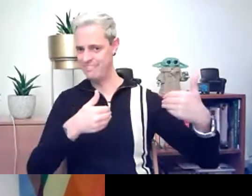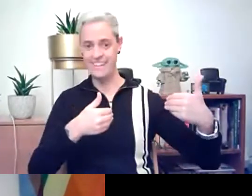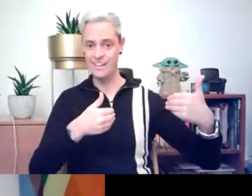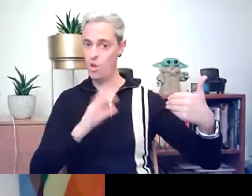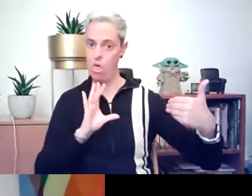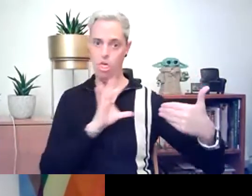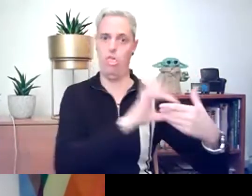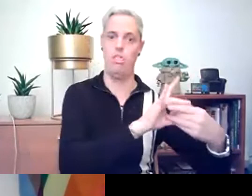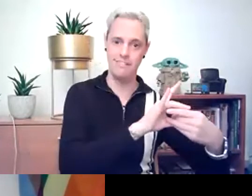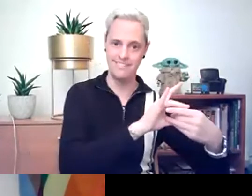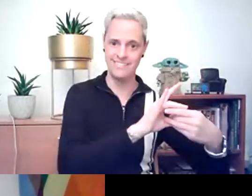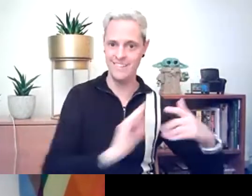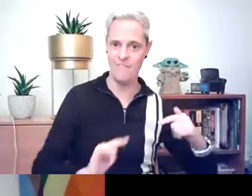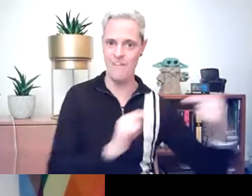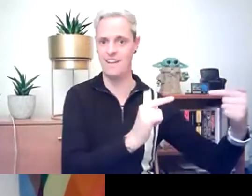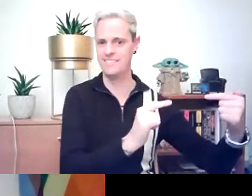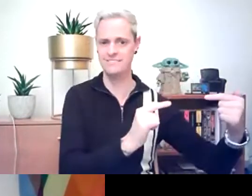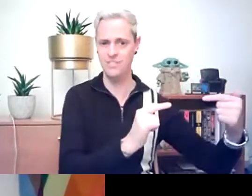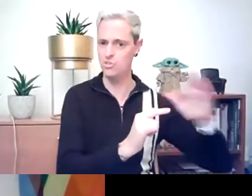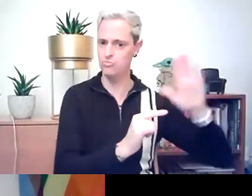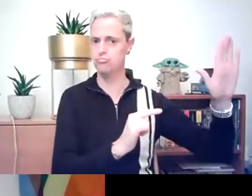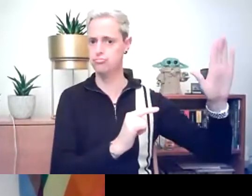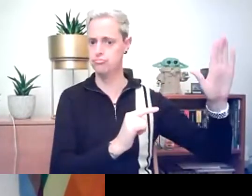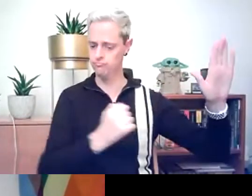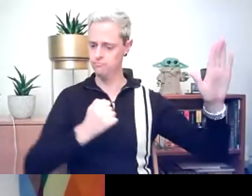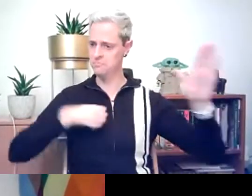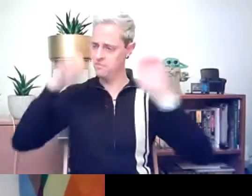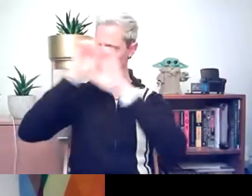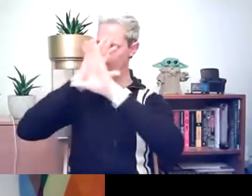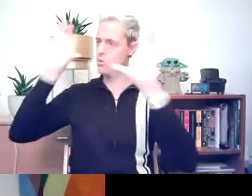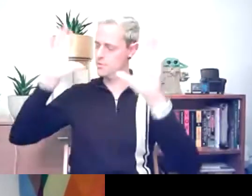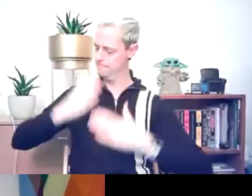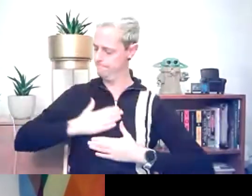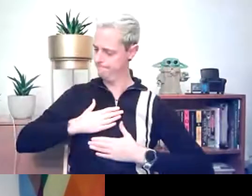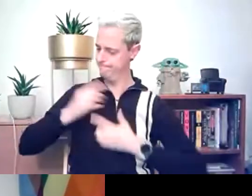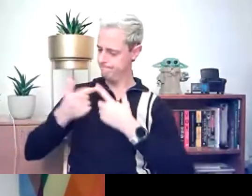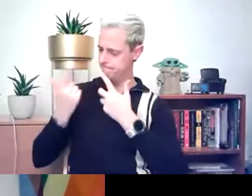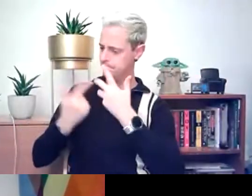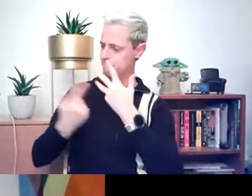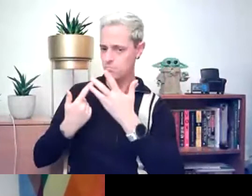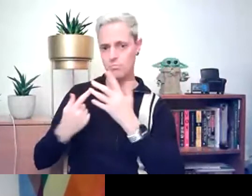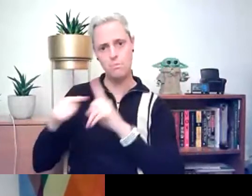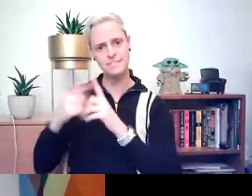back from them, and just focus on the bigger picture as well. So all of these individual things. 18:30:38 There's always going to be some argument